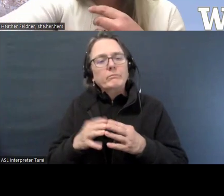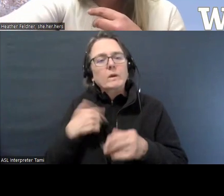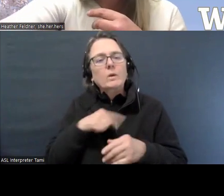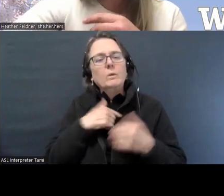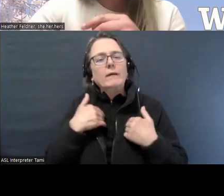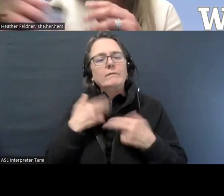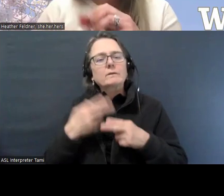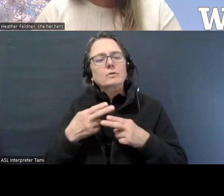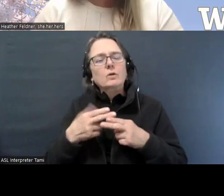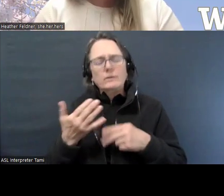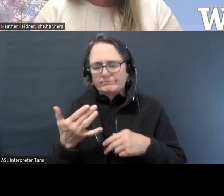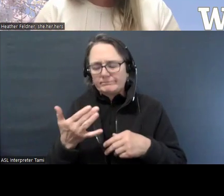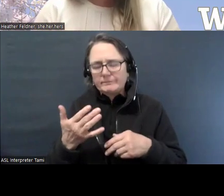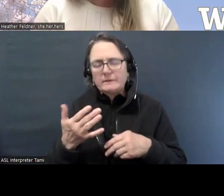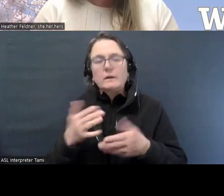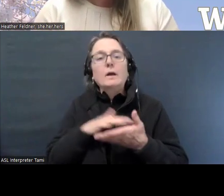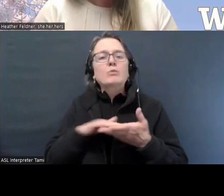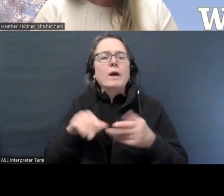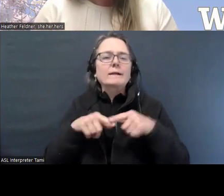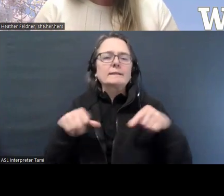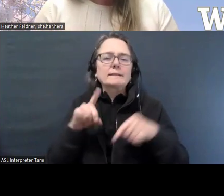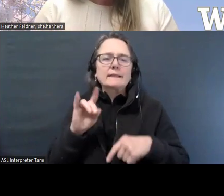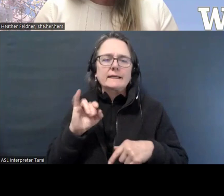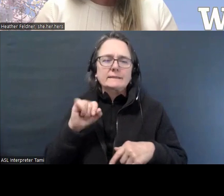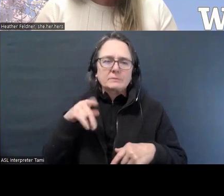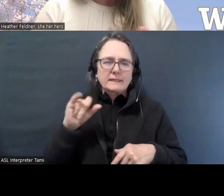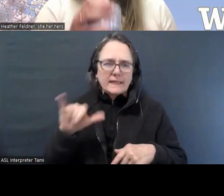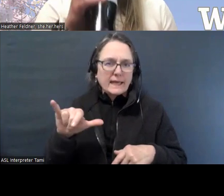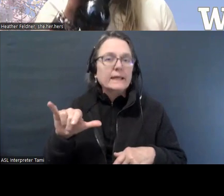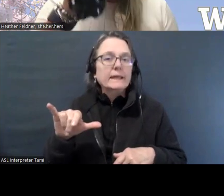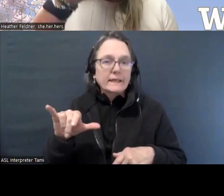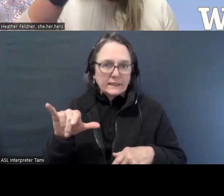We have braille display is very portable that you can use.